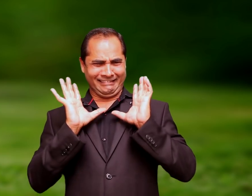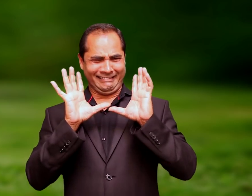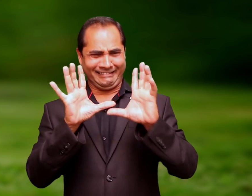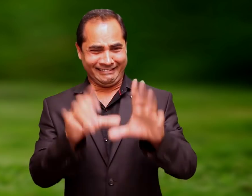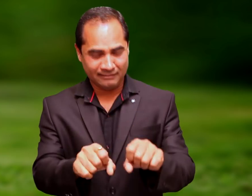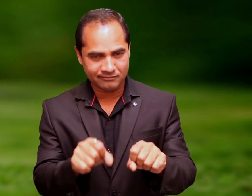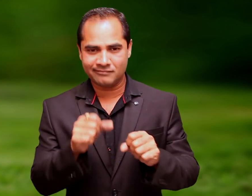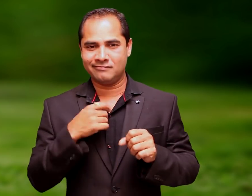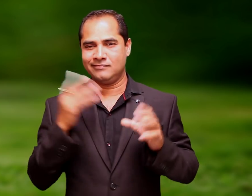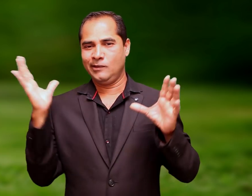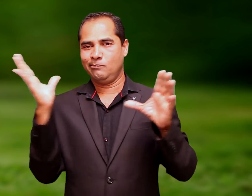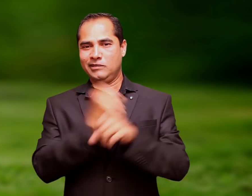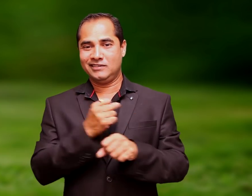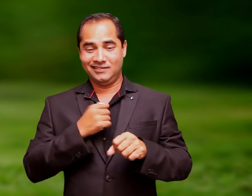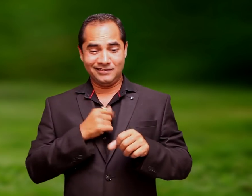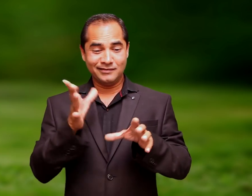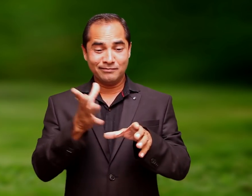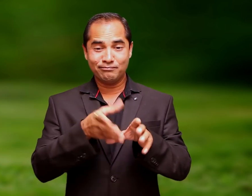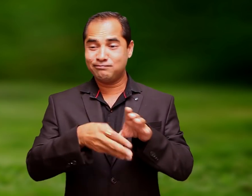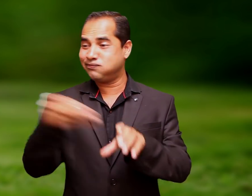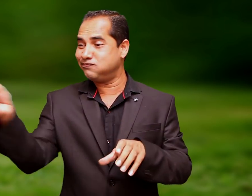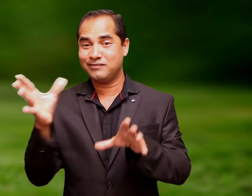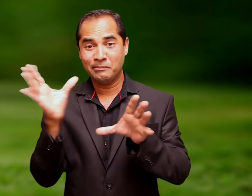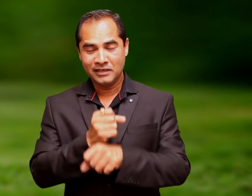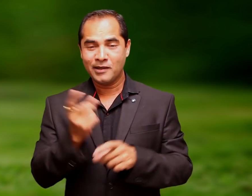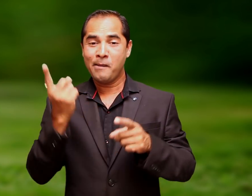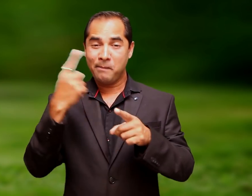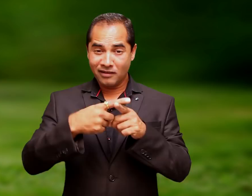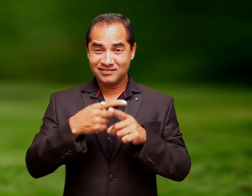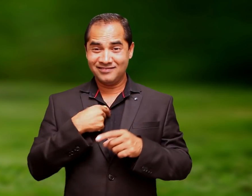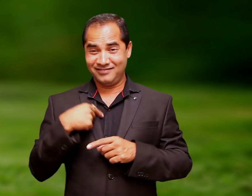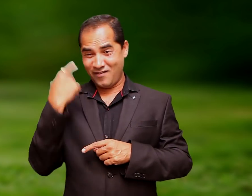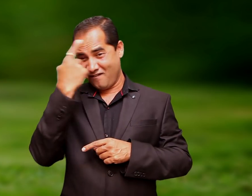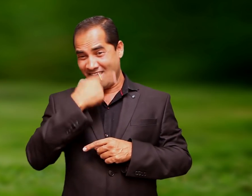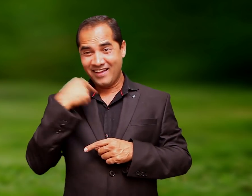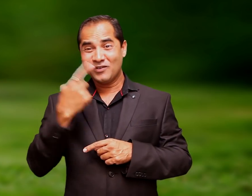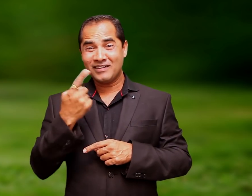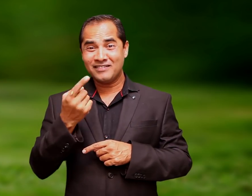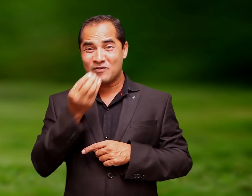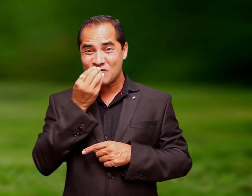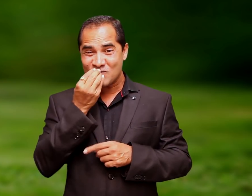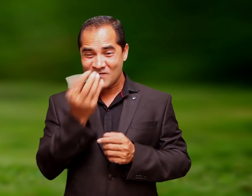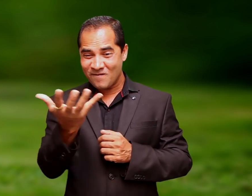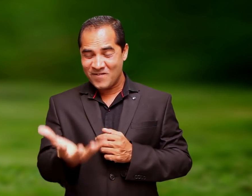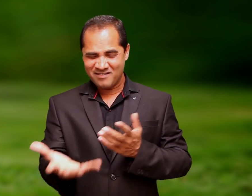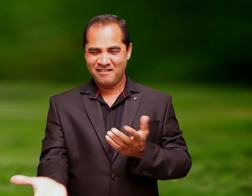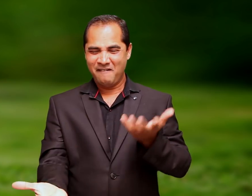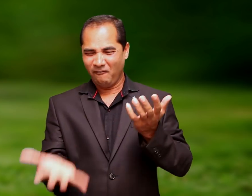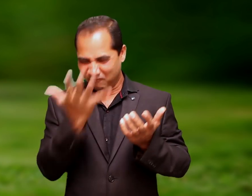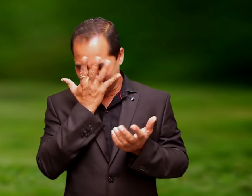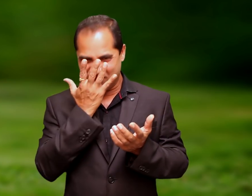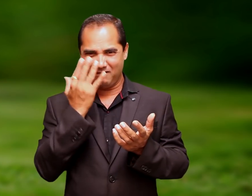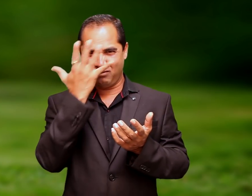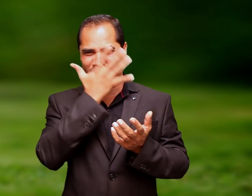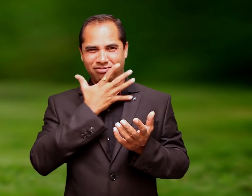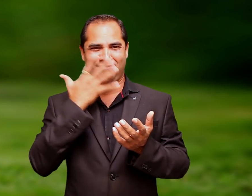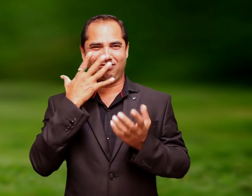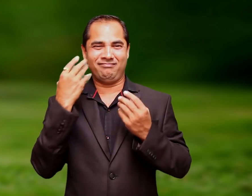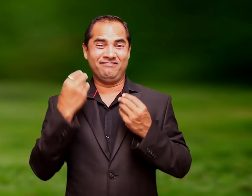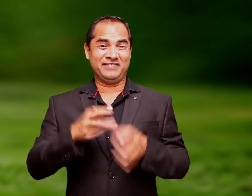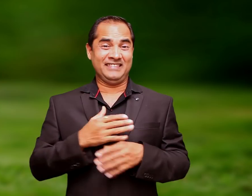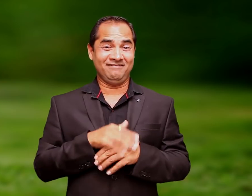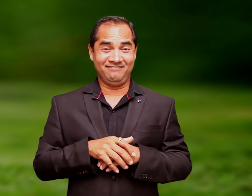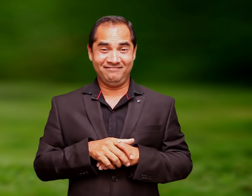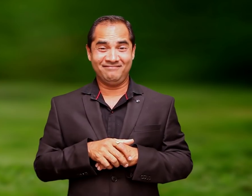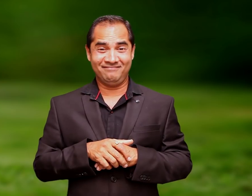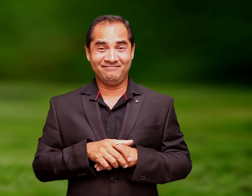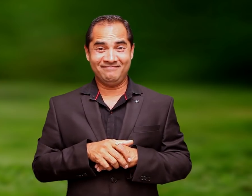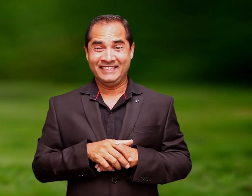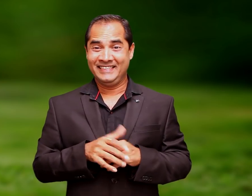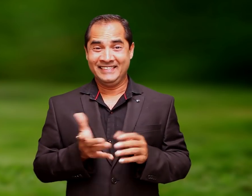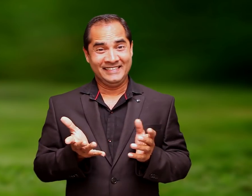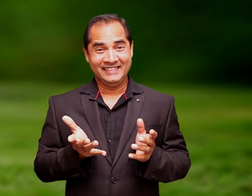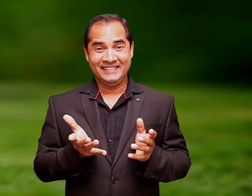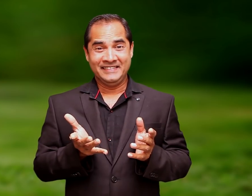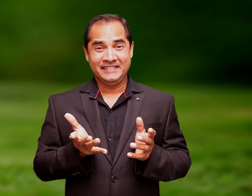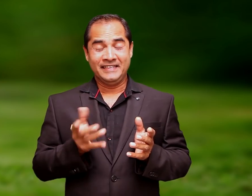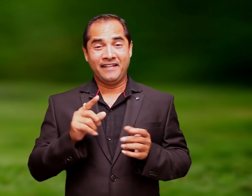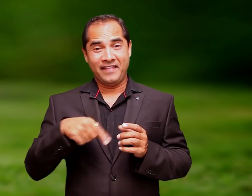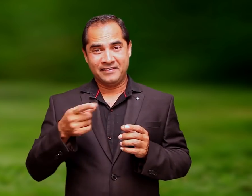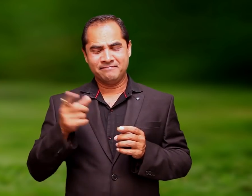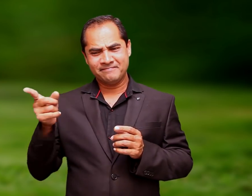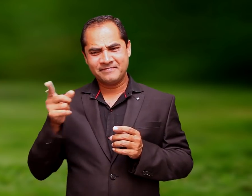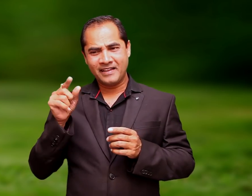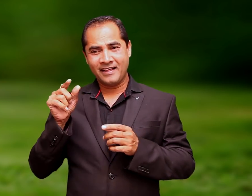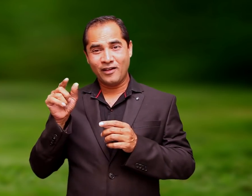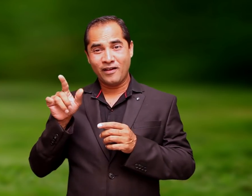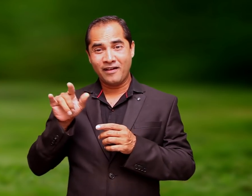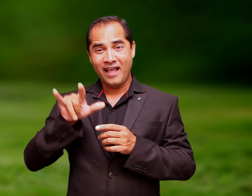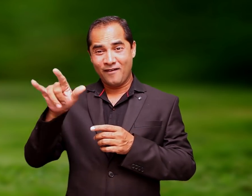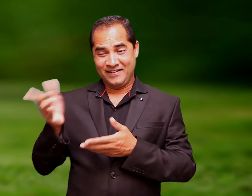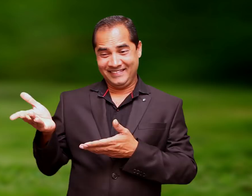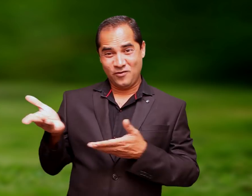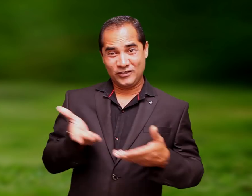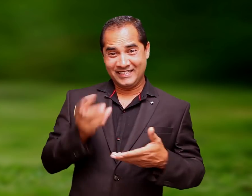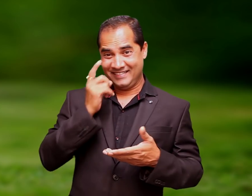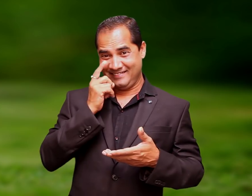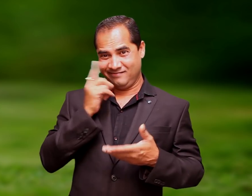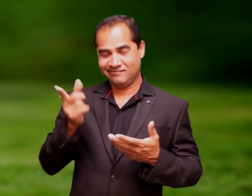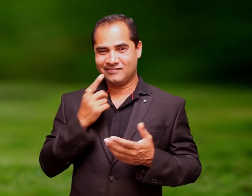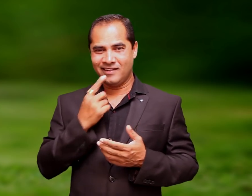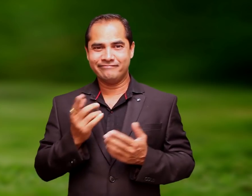I missed but found my face covered in curry. The air hostess said, with the